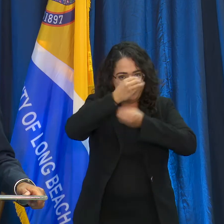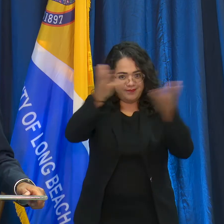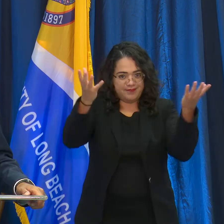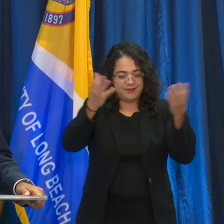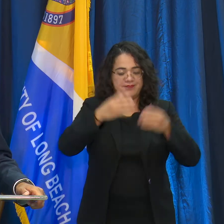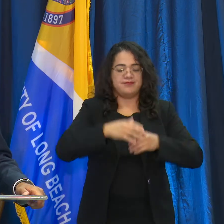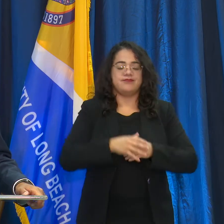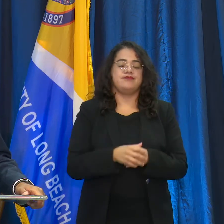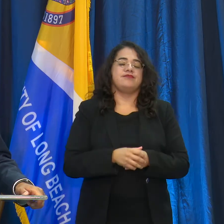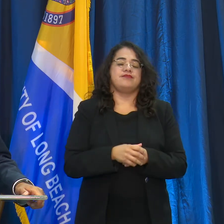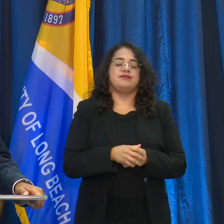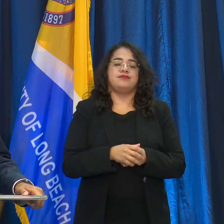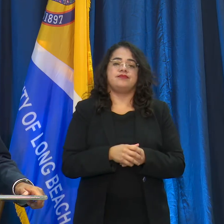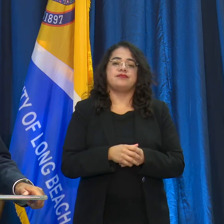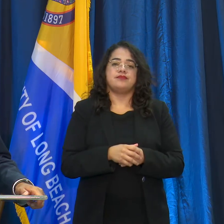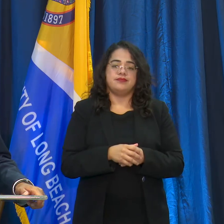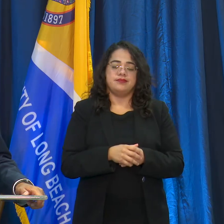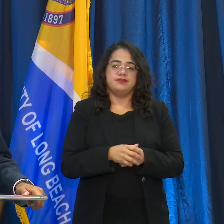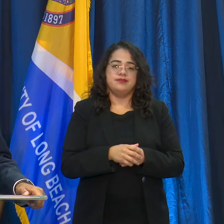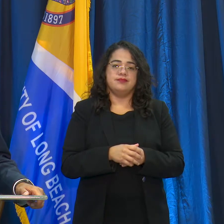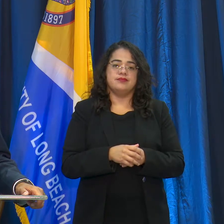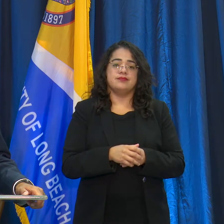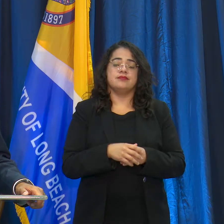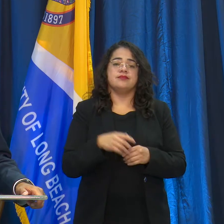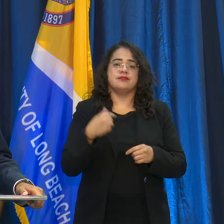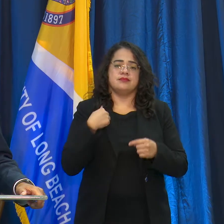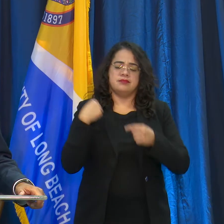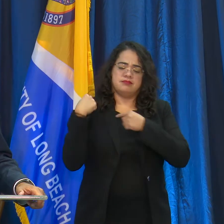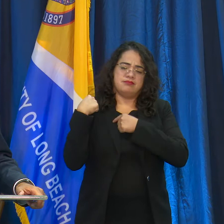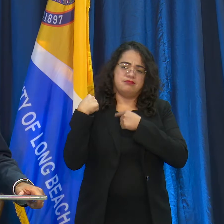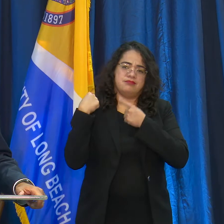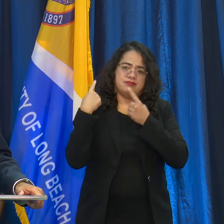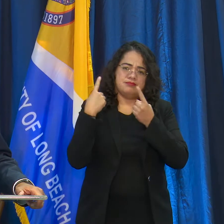for everyone on COVID-19. We've been doing these briefings, as most folks